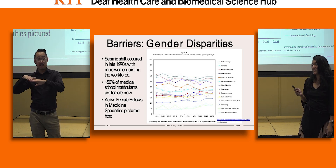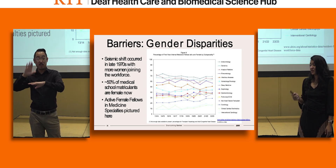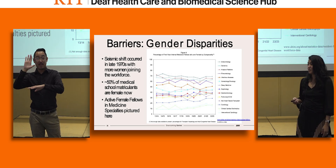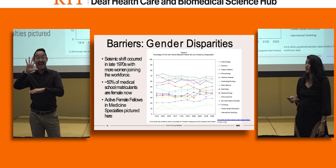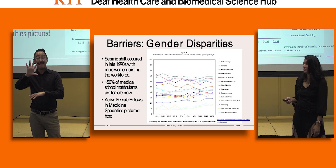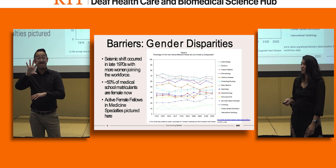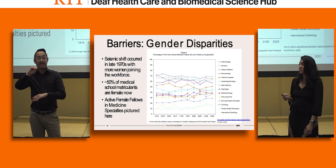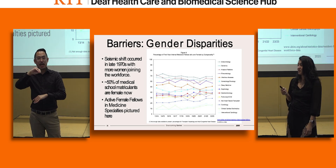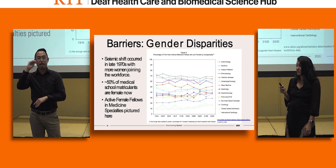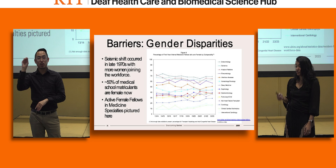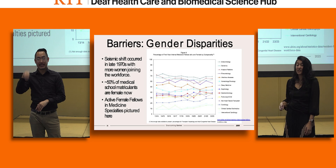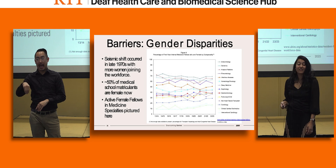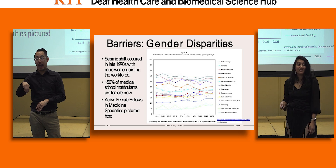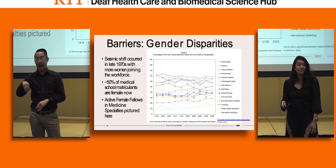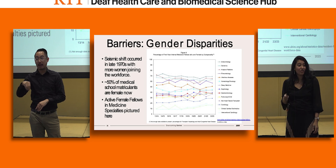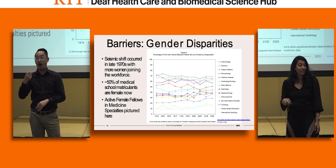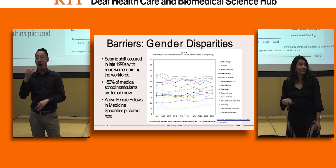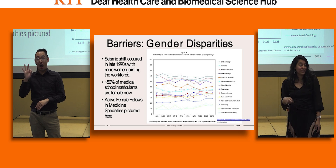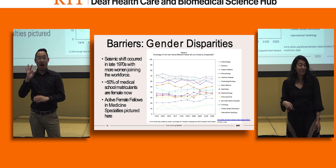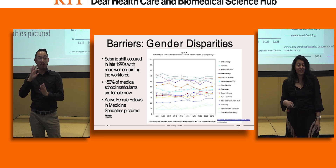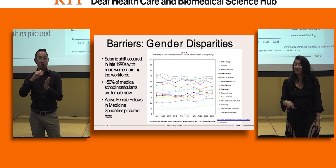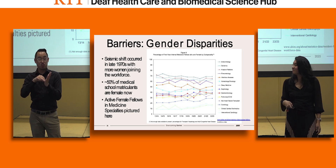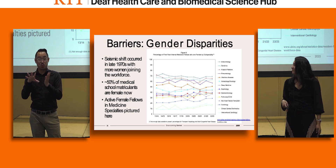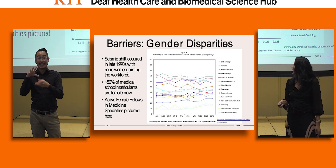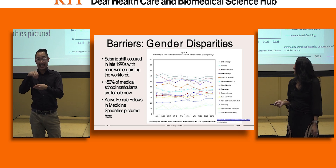medical school matriculants are female.